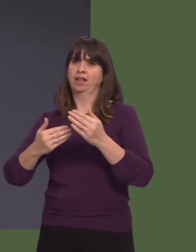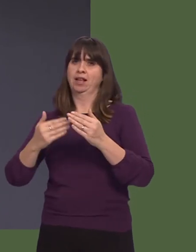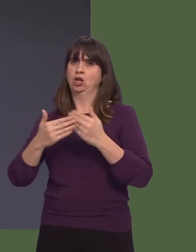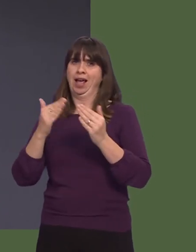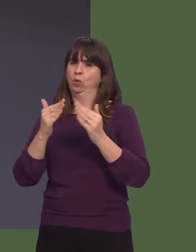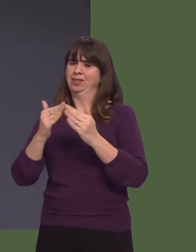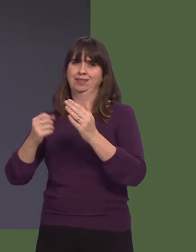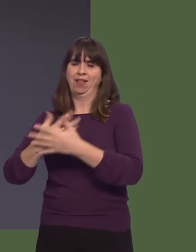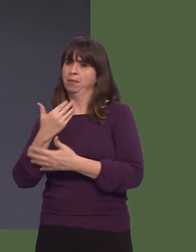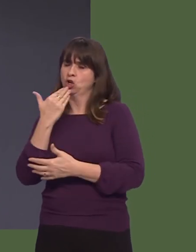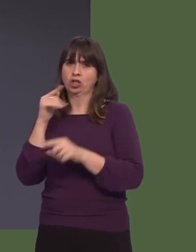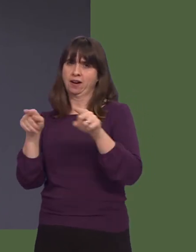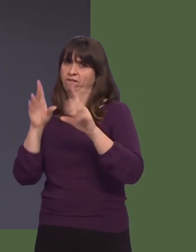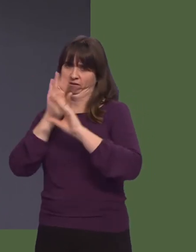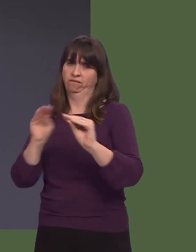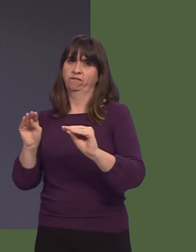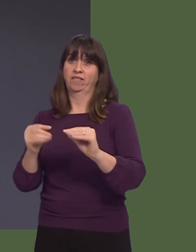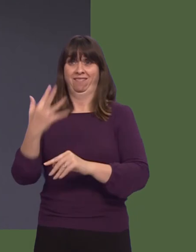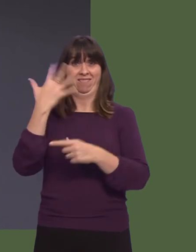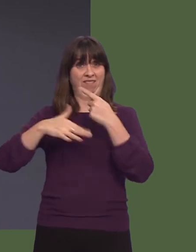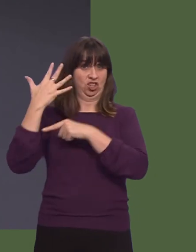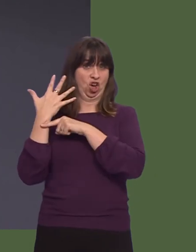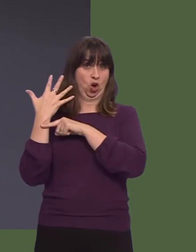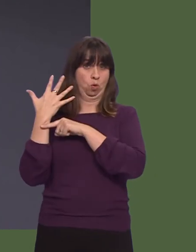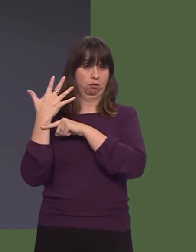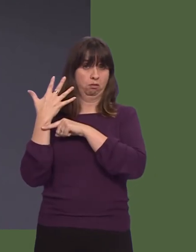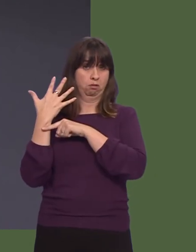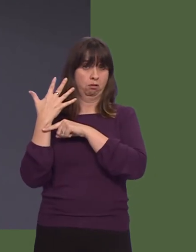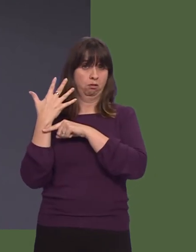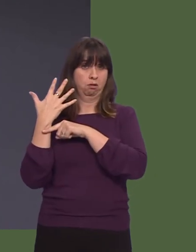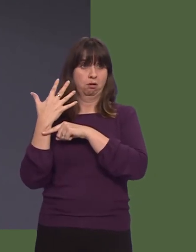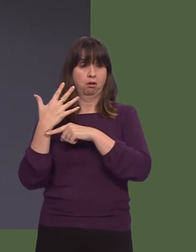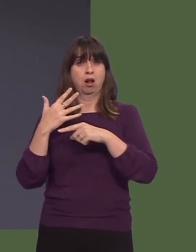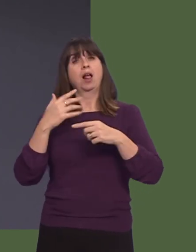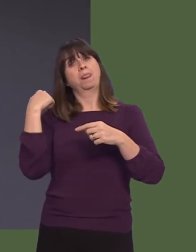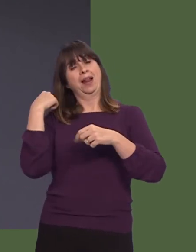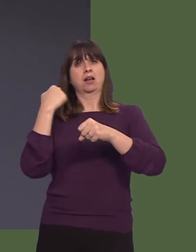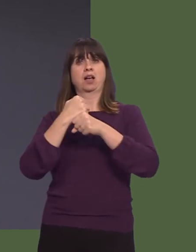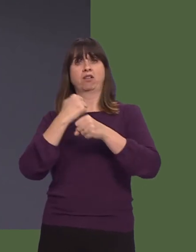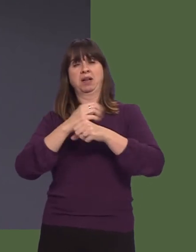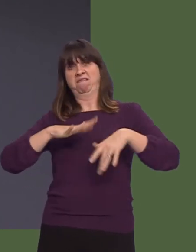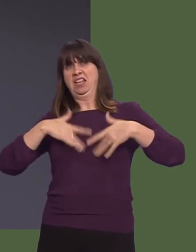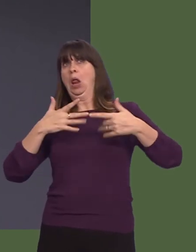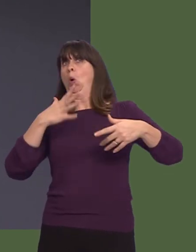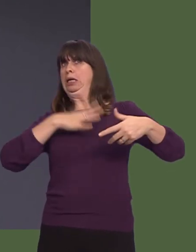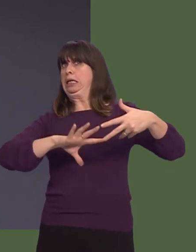gan y Llywodraeth, ond erbyn hyn, wrth gwrs, mae'r cyfrifiad wedi dangos i ni fod y rhagolygon